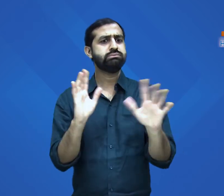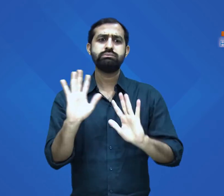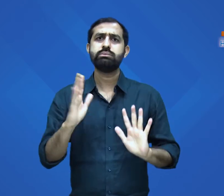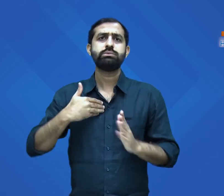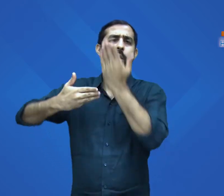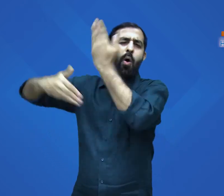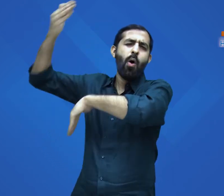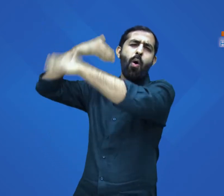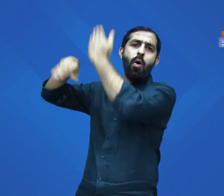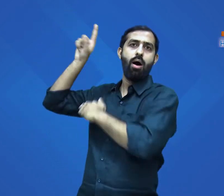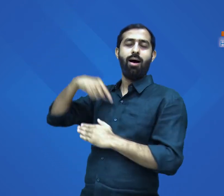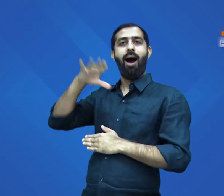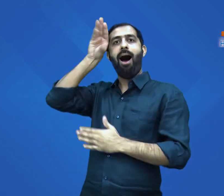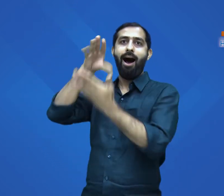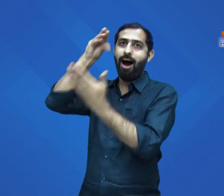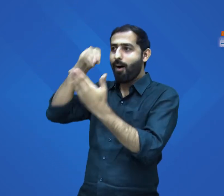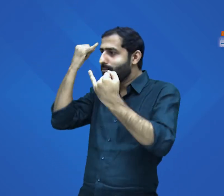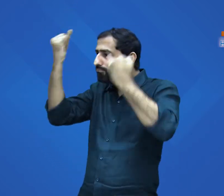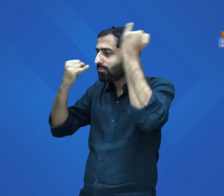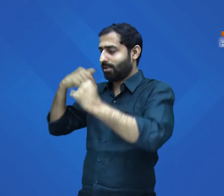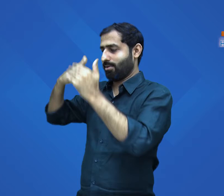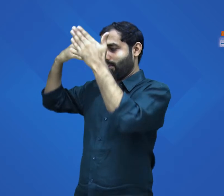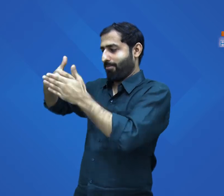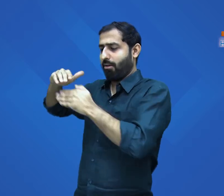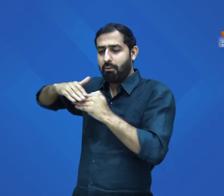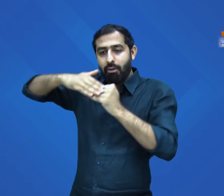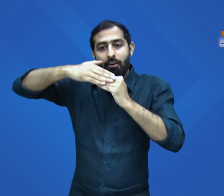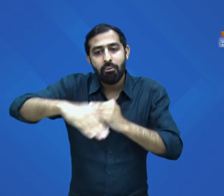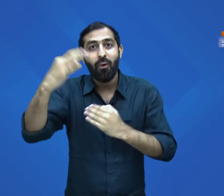Sometimes we feel that we could not adjust with these new trends.